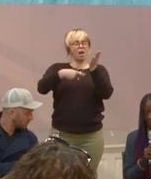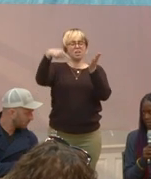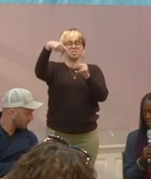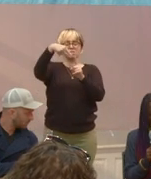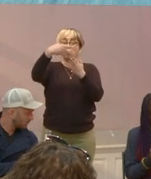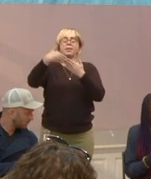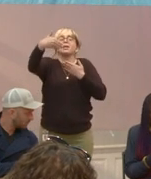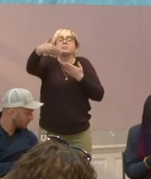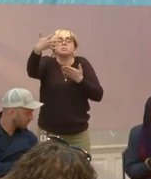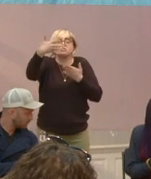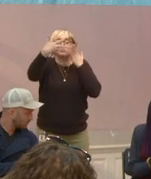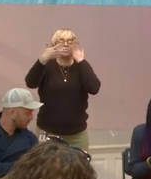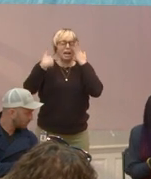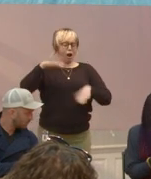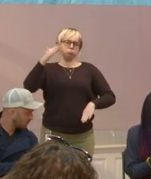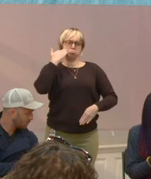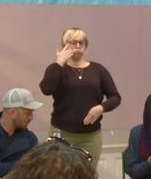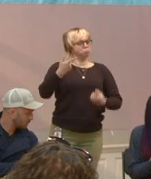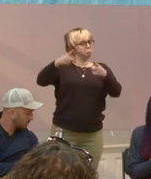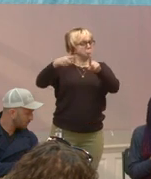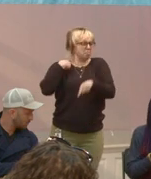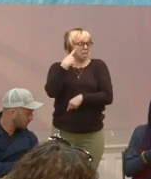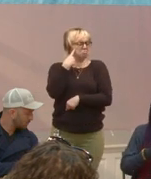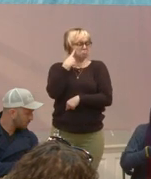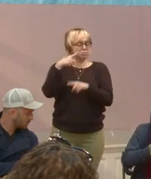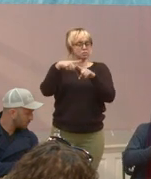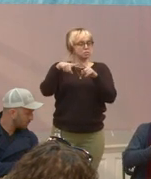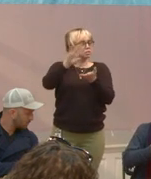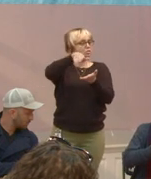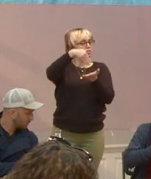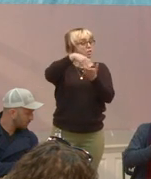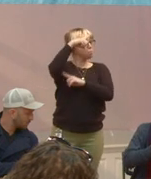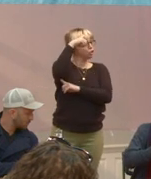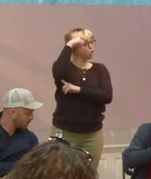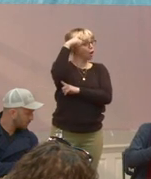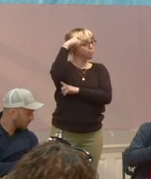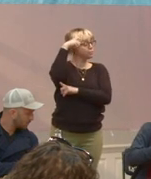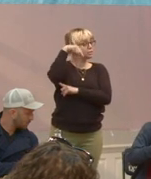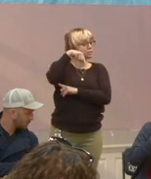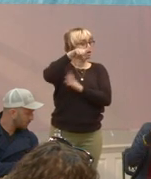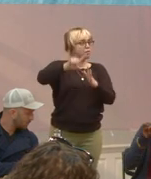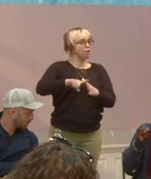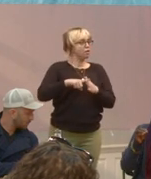exciting, that's already happening, you know, like, the way like, in the middle of summer is the beginning of fall,